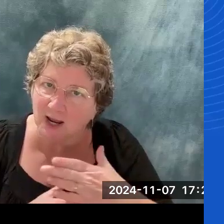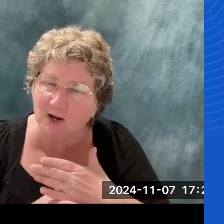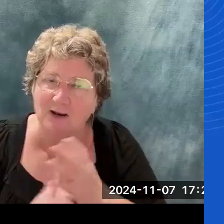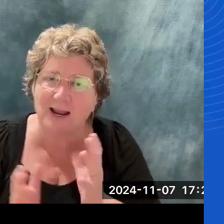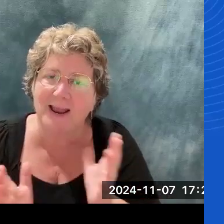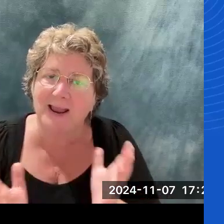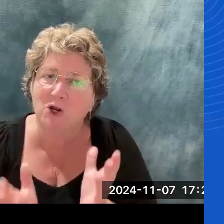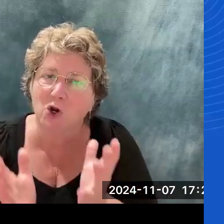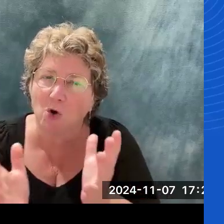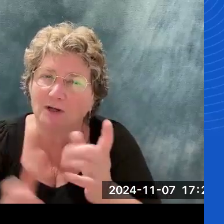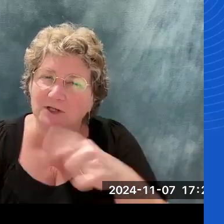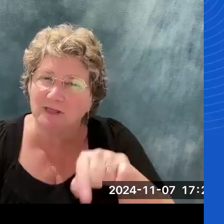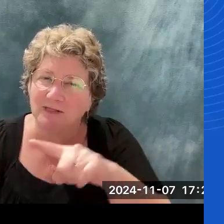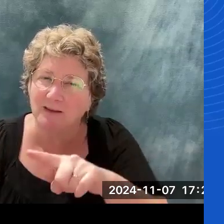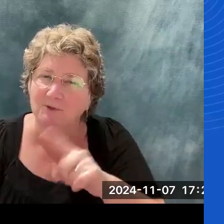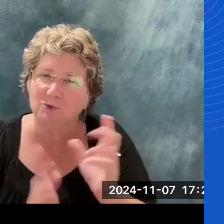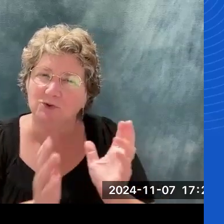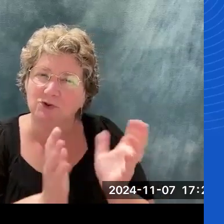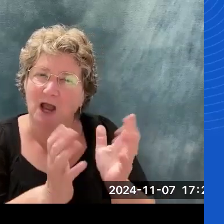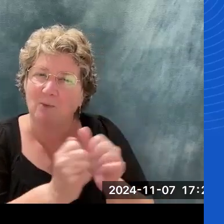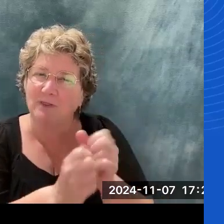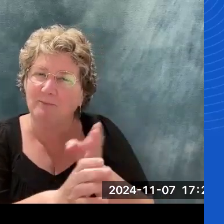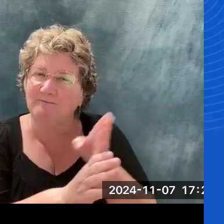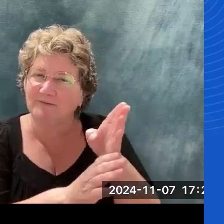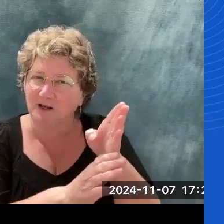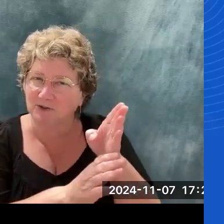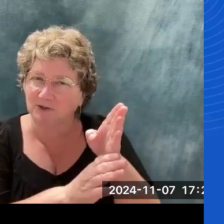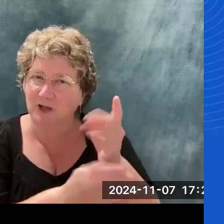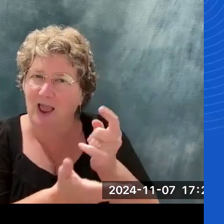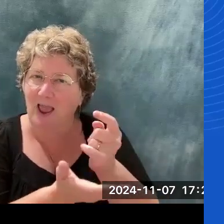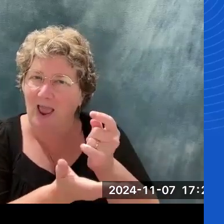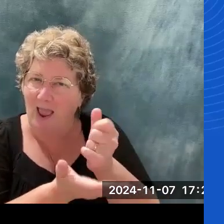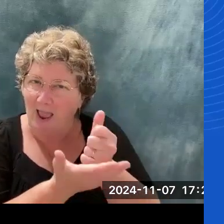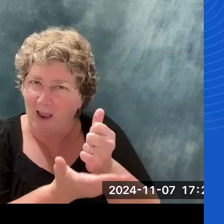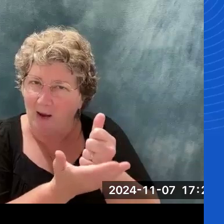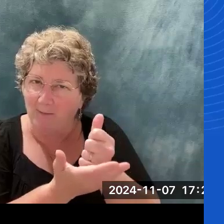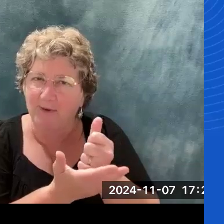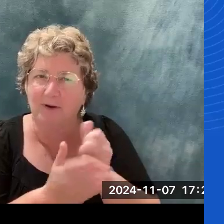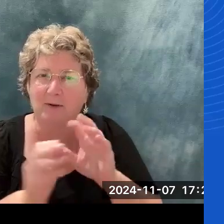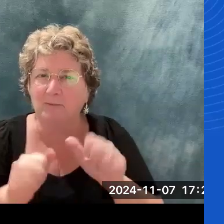to professional help, providing them with the number for 988 or chat and texting 988.